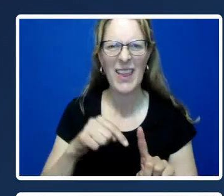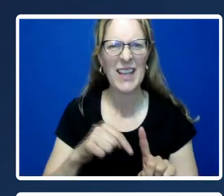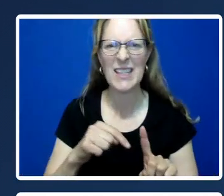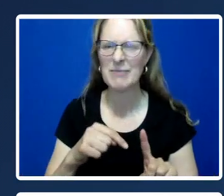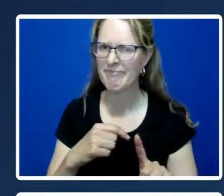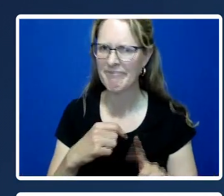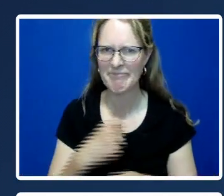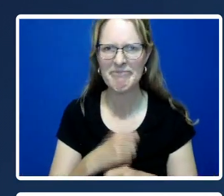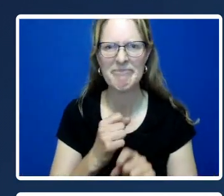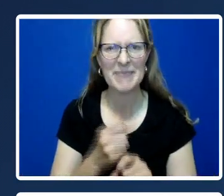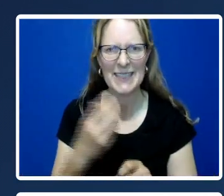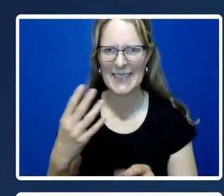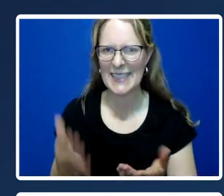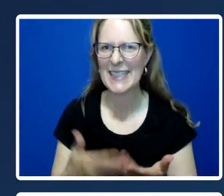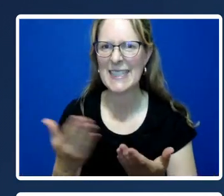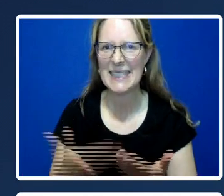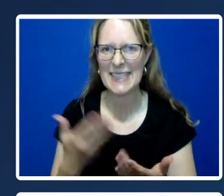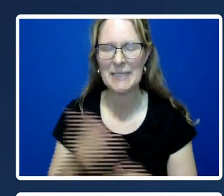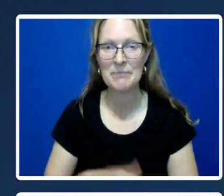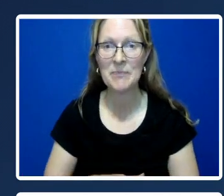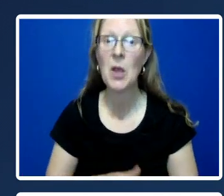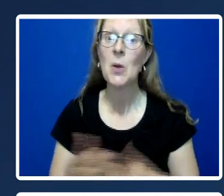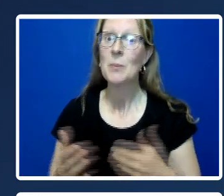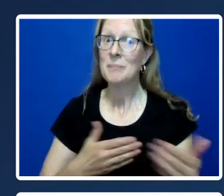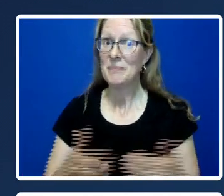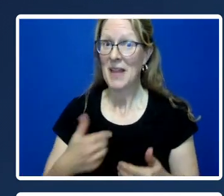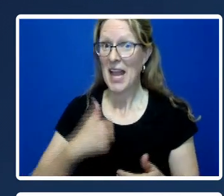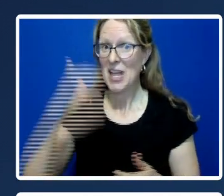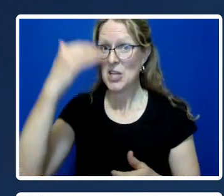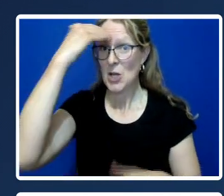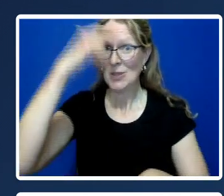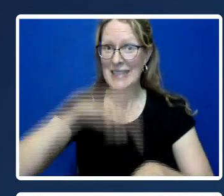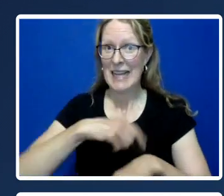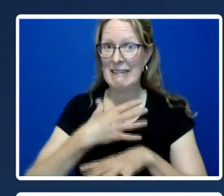I know we are out of time. If we can go to the next slide, please.